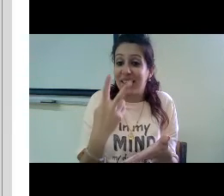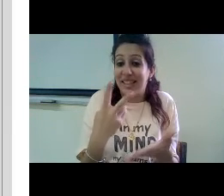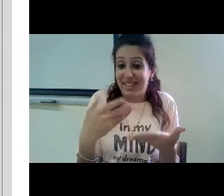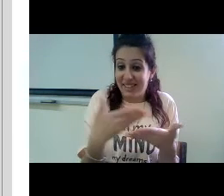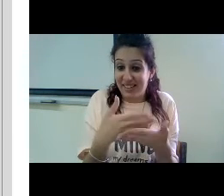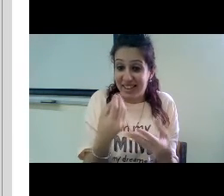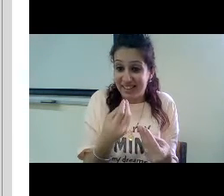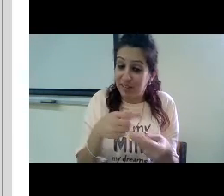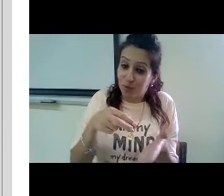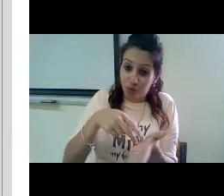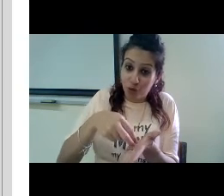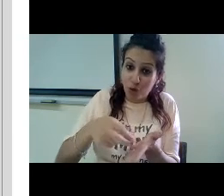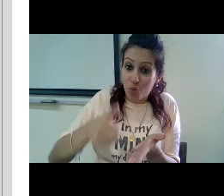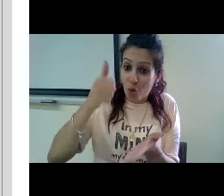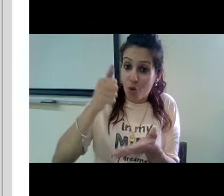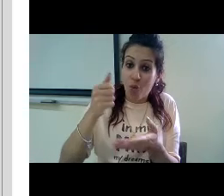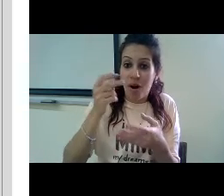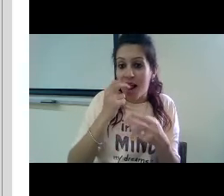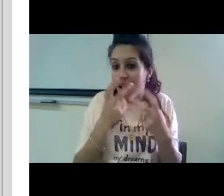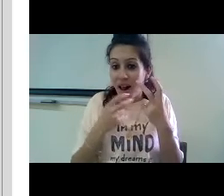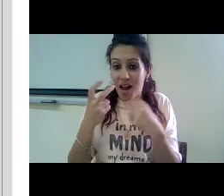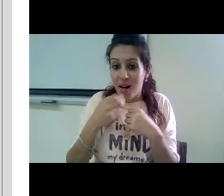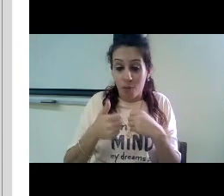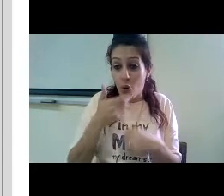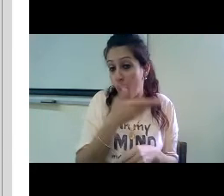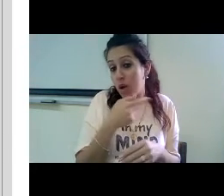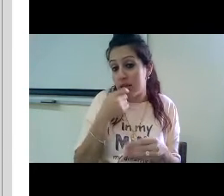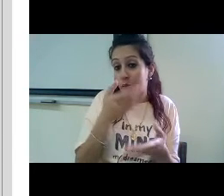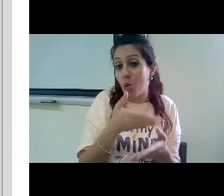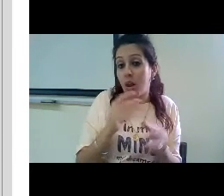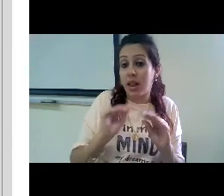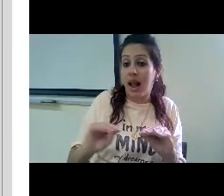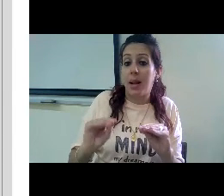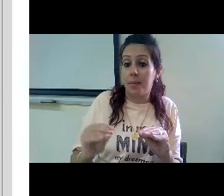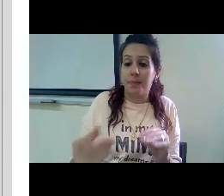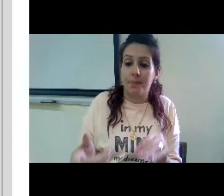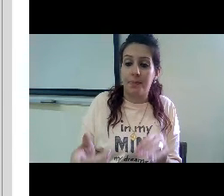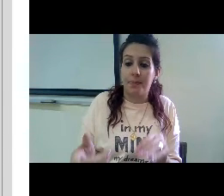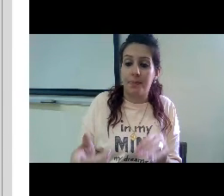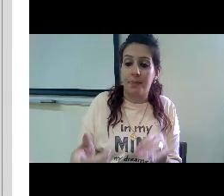we also have some experience with working with parents of children with intellectual